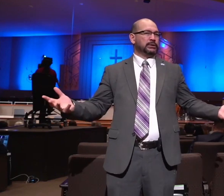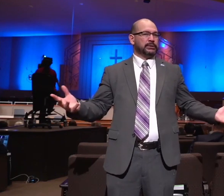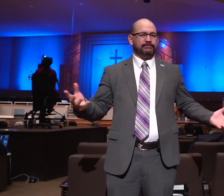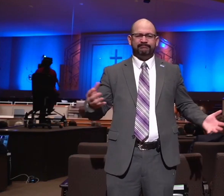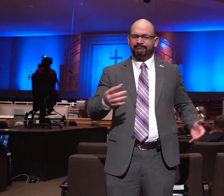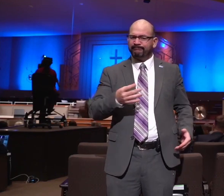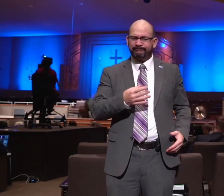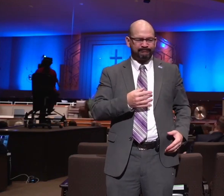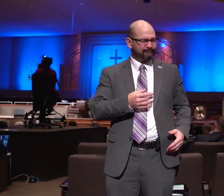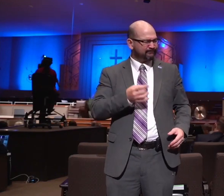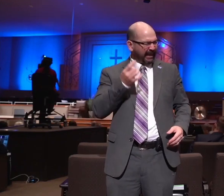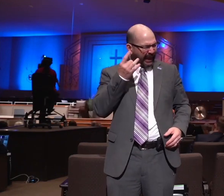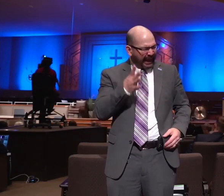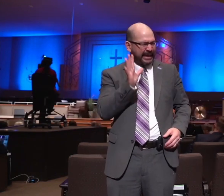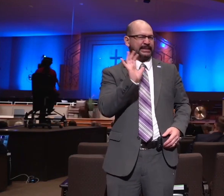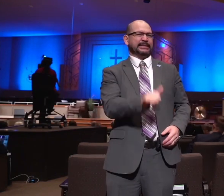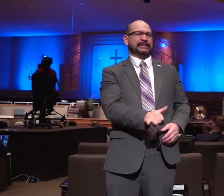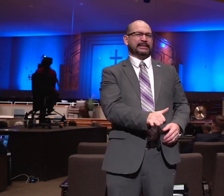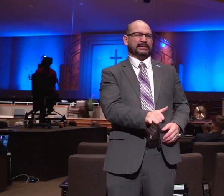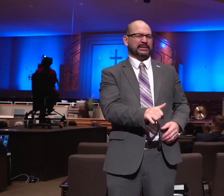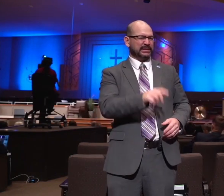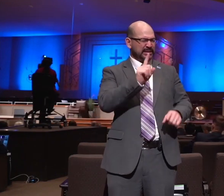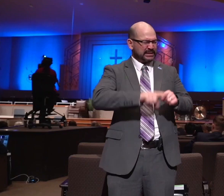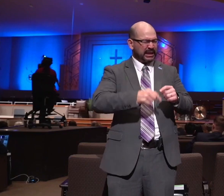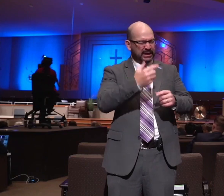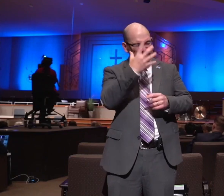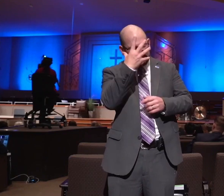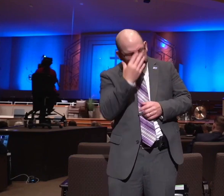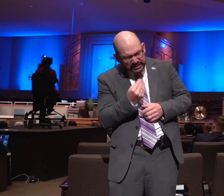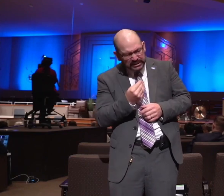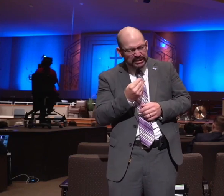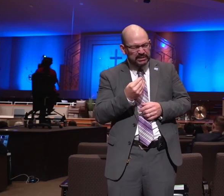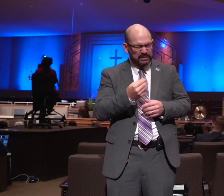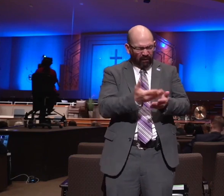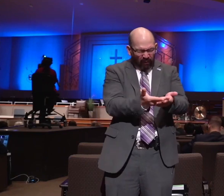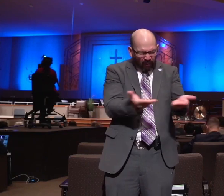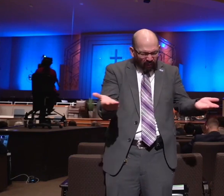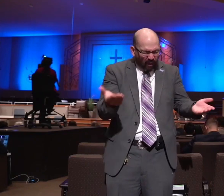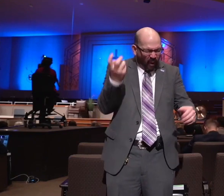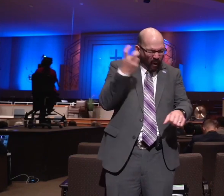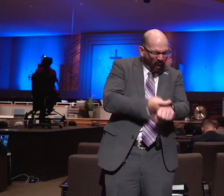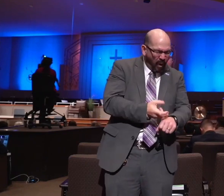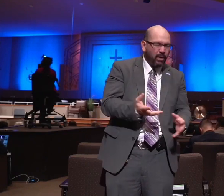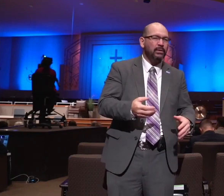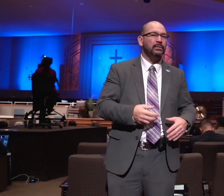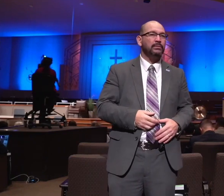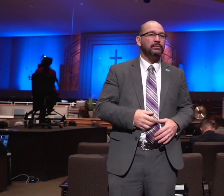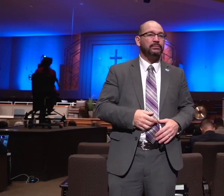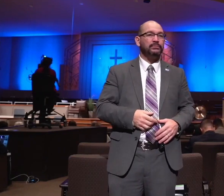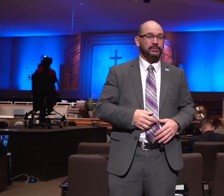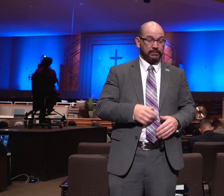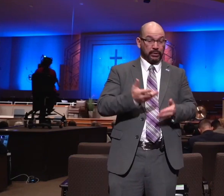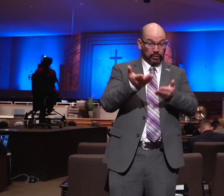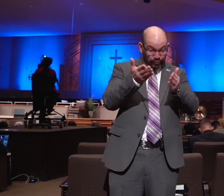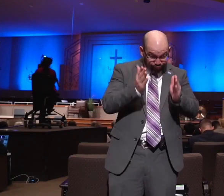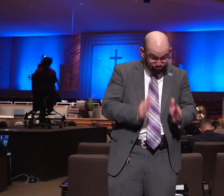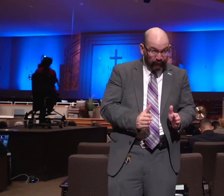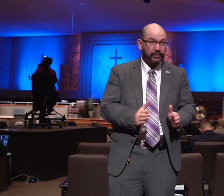a lesson about servants then there's a lesson about sacrifice